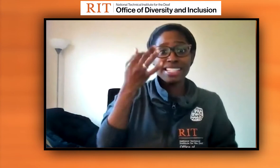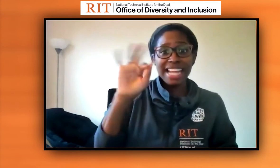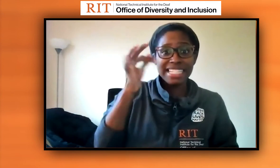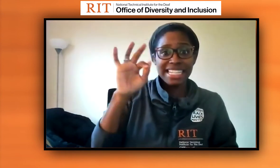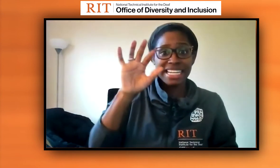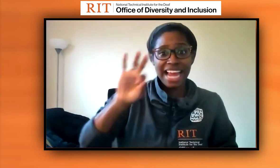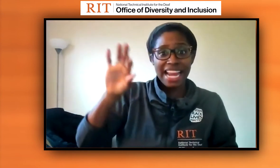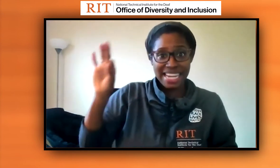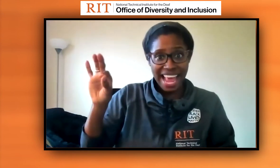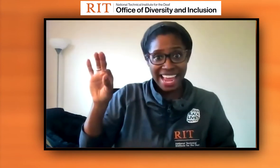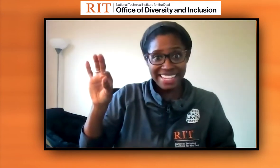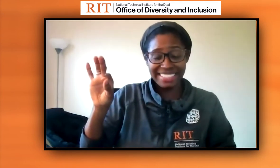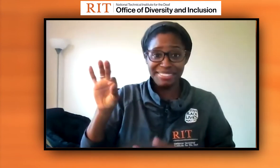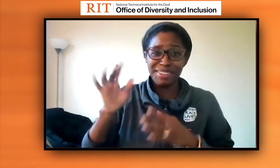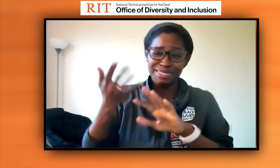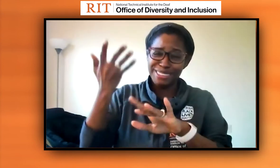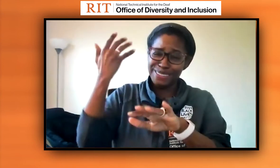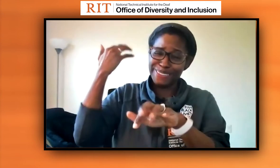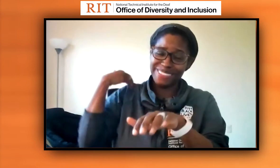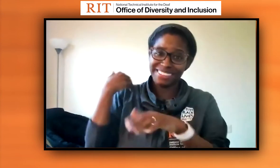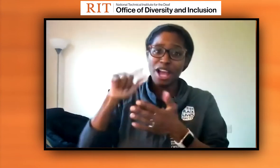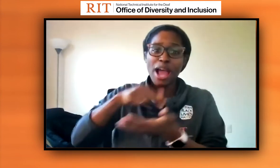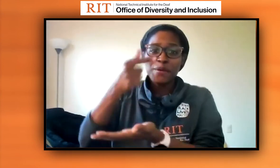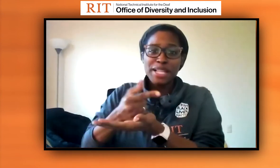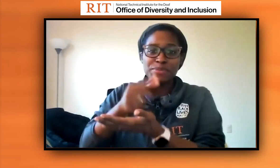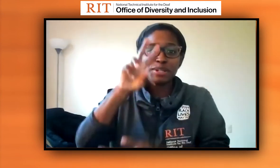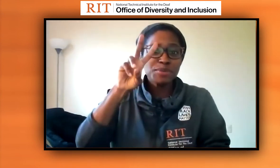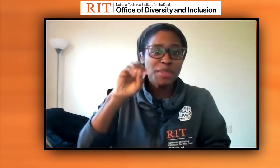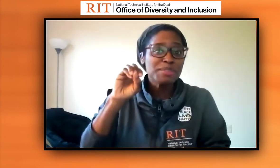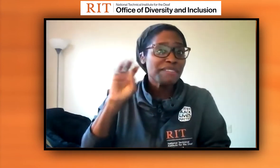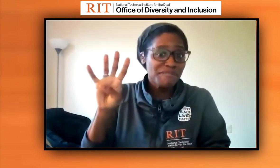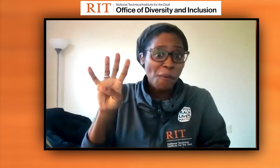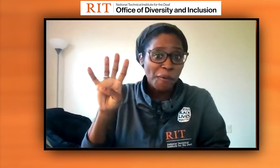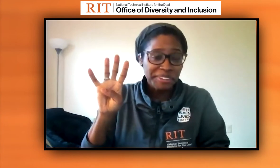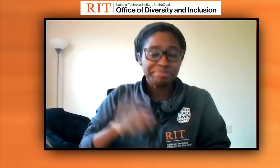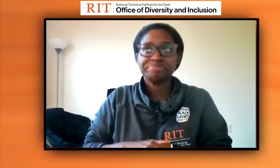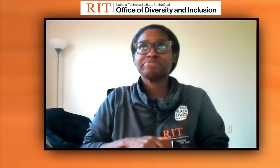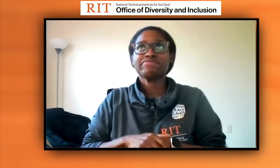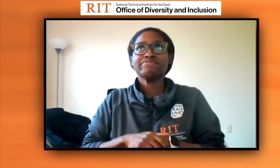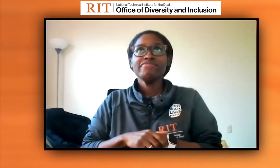I came into college in 1999, so, a bit ago, and I graduated in 2004.